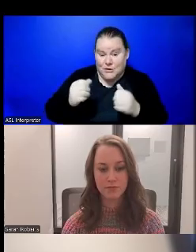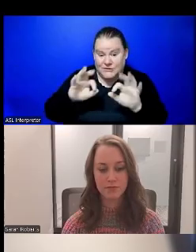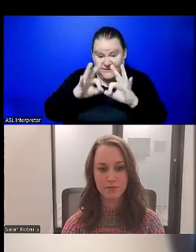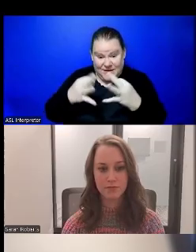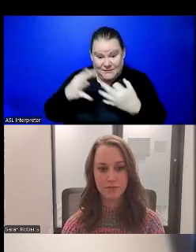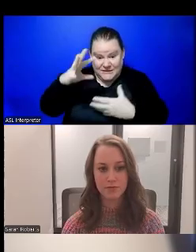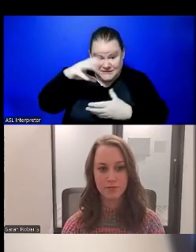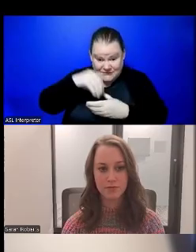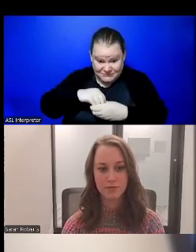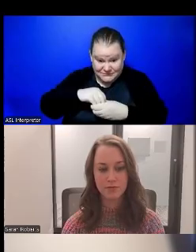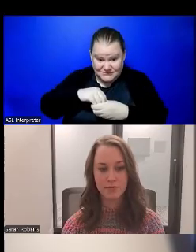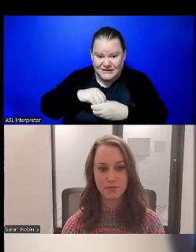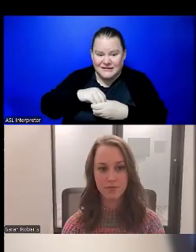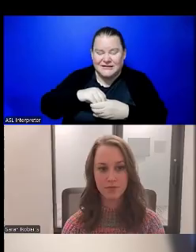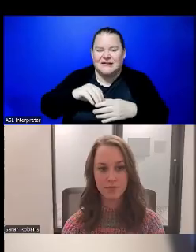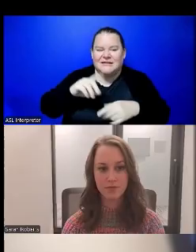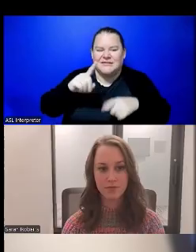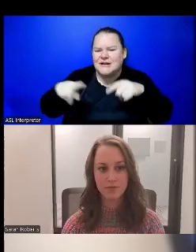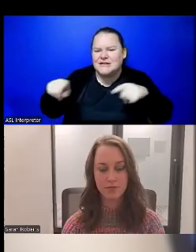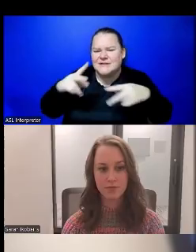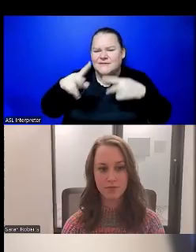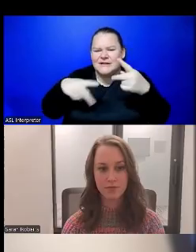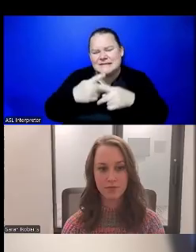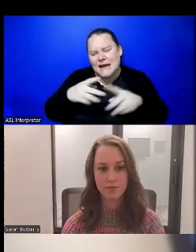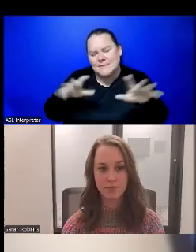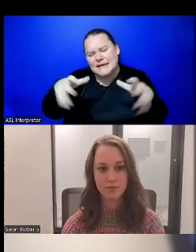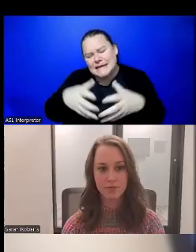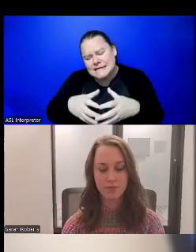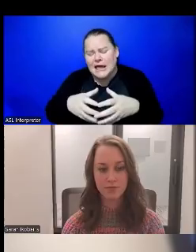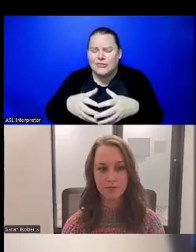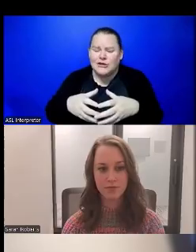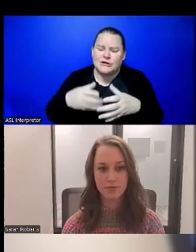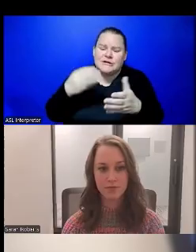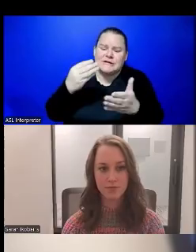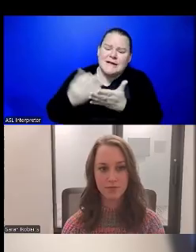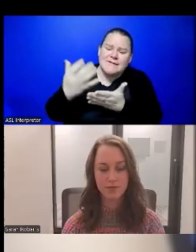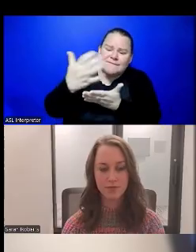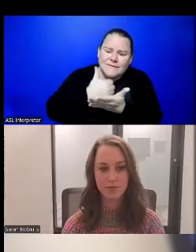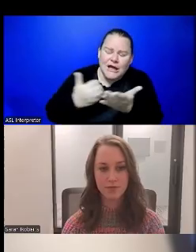kinds of get togethers that they do, fundraisers, fun walks, but